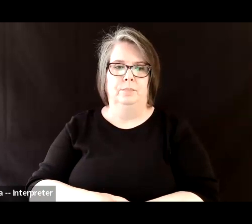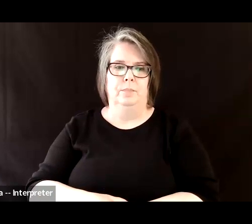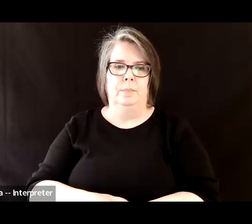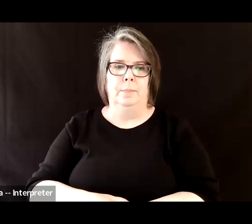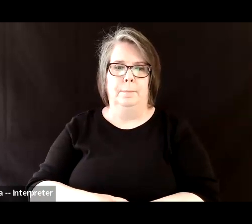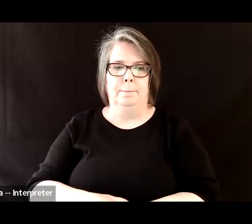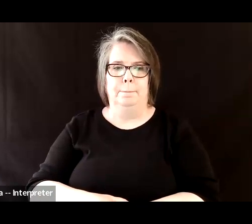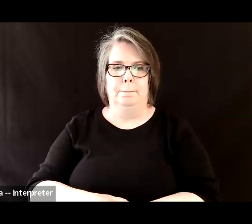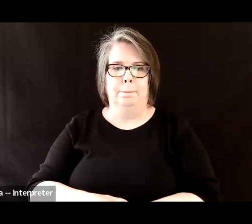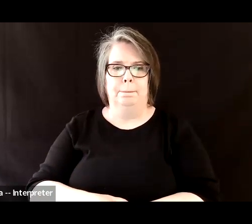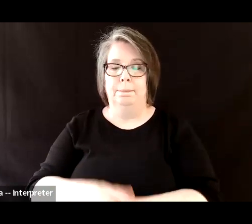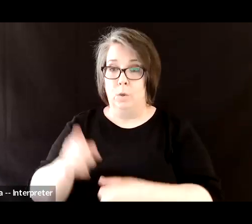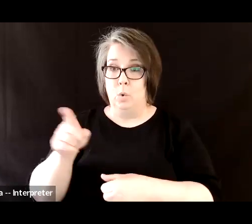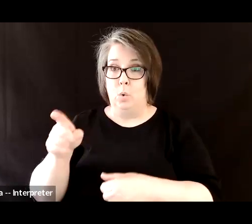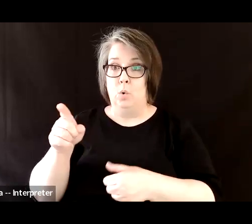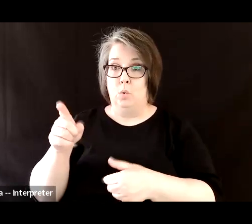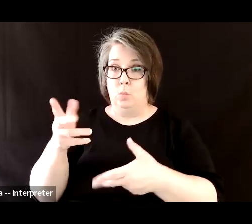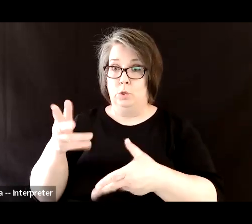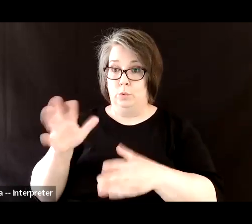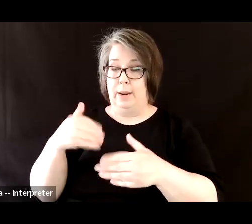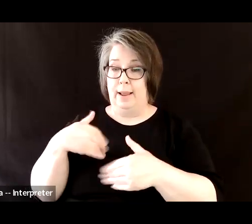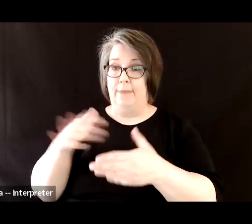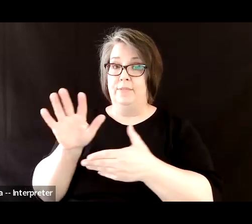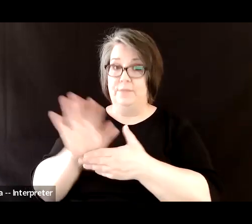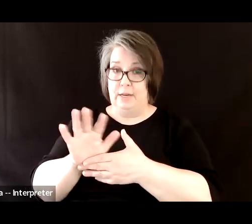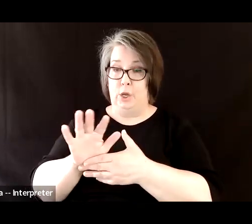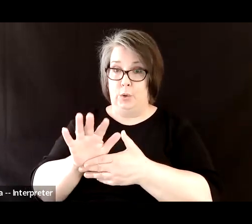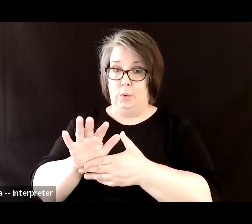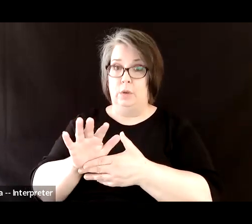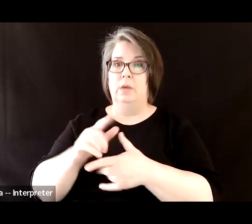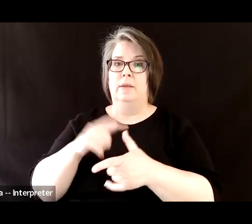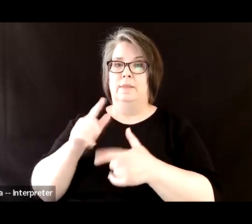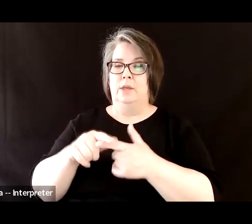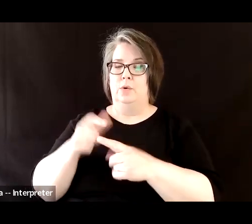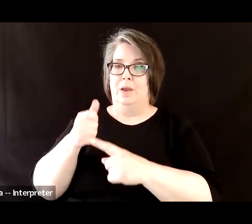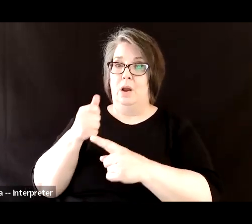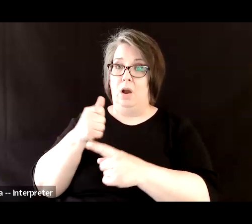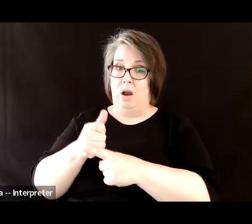Once you have a video, thinking of a studio, you can auto generate your crops -- or captions.